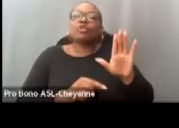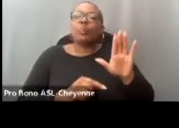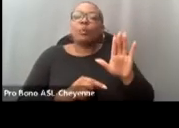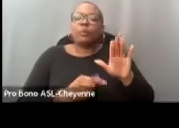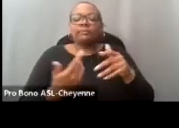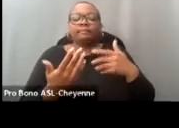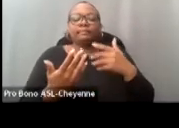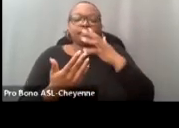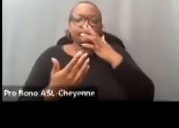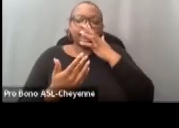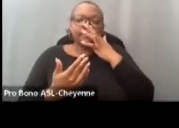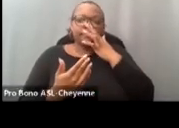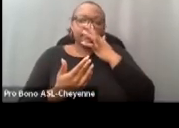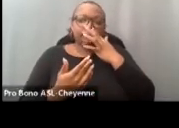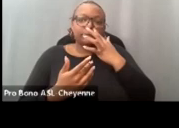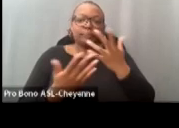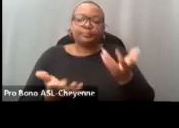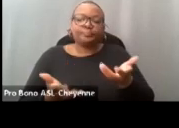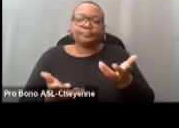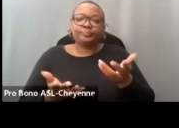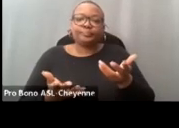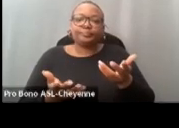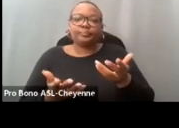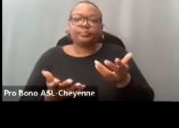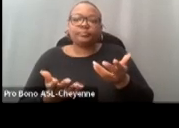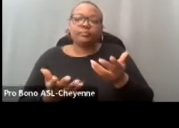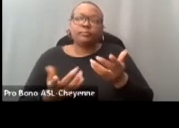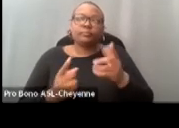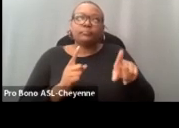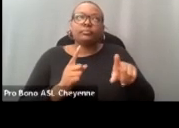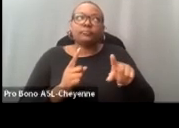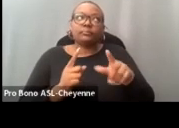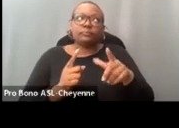of Africa's soft power dimension that is just for the sake